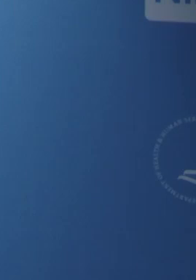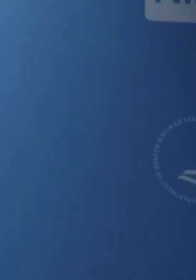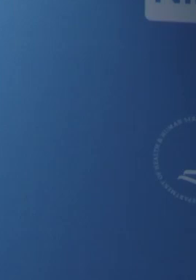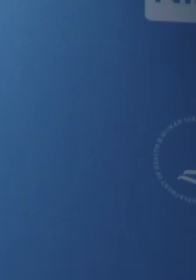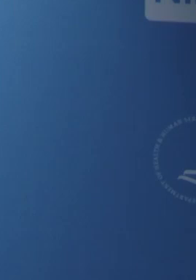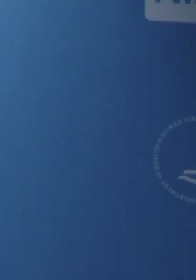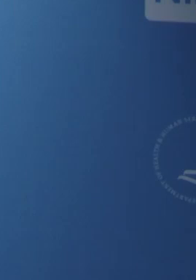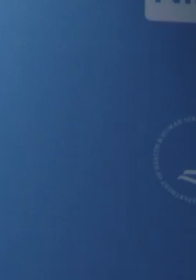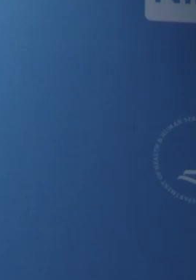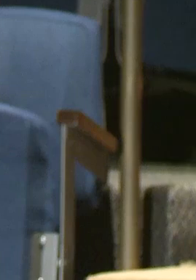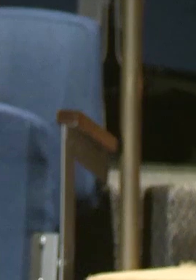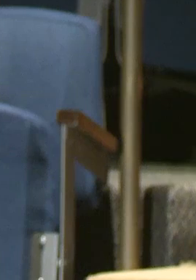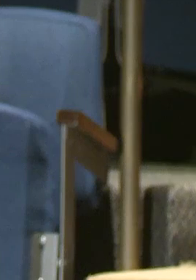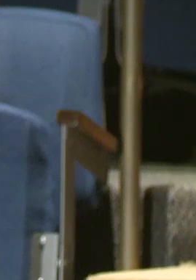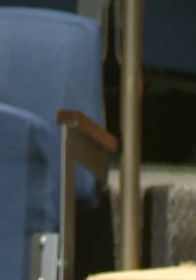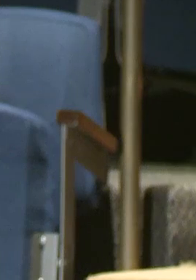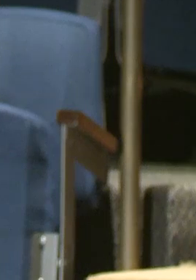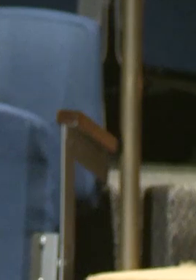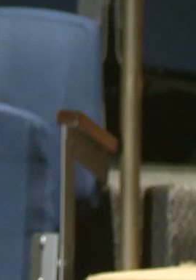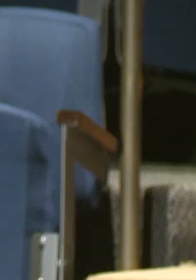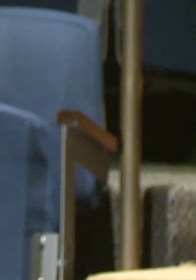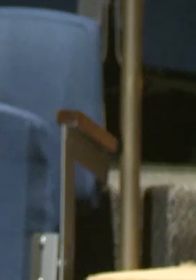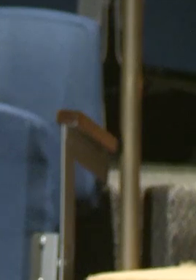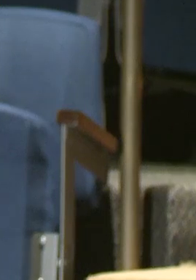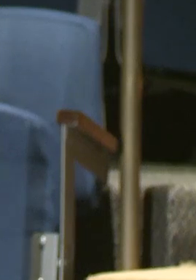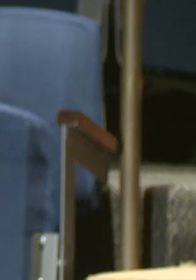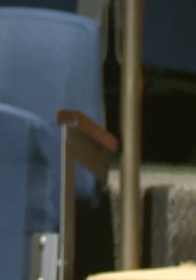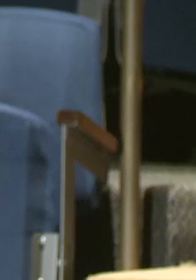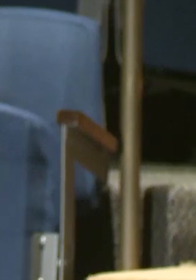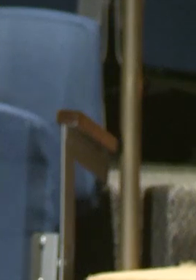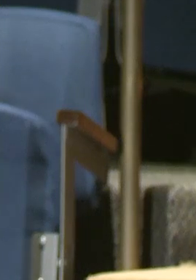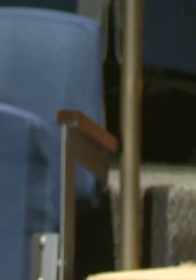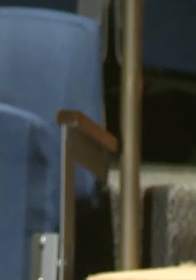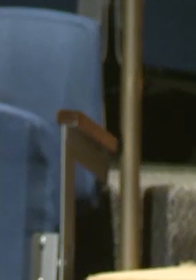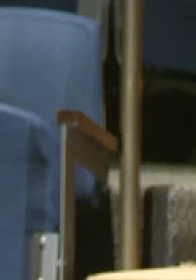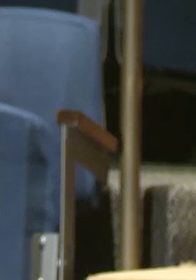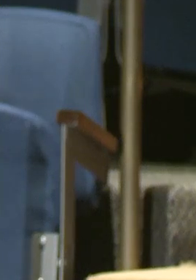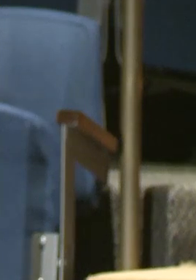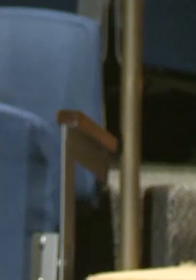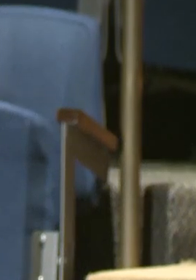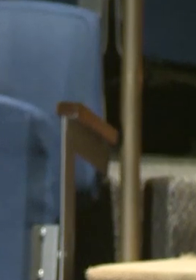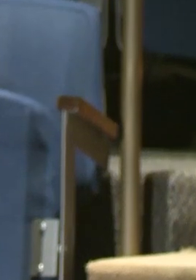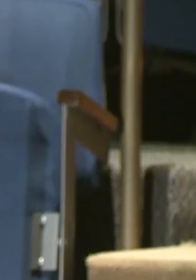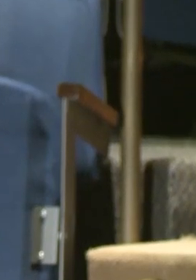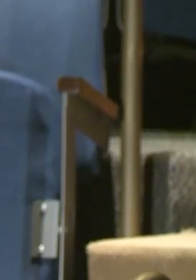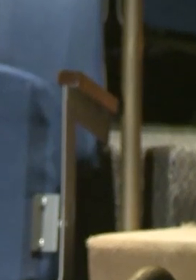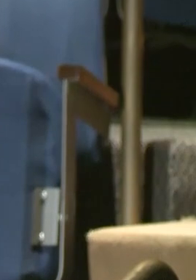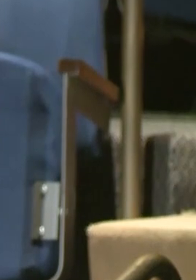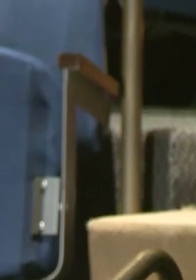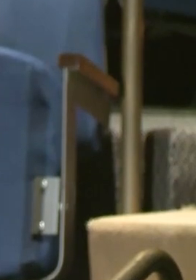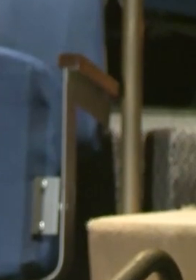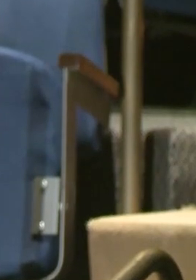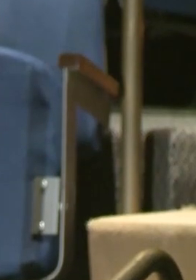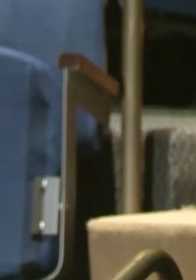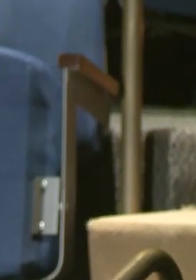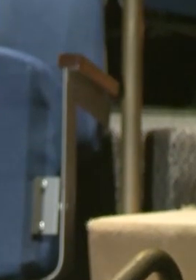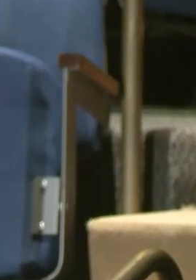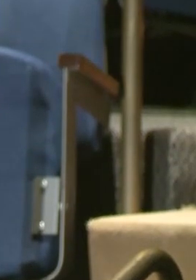INTERFERENCE, THERE IS A DIFFERENT FUNCTION BETWEEN ALPHA AND BETA. UNDERSTAND THAT INTERFERE ALPHA IS MADE PRIMARILY BY PDCS, AS OPPOSED